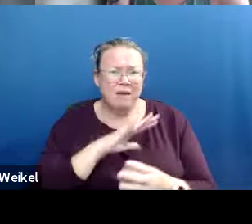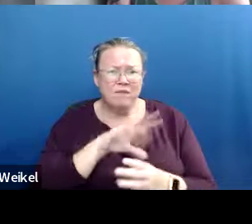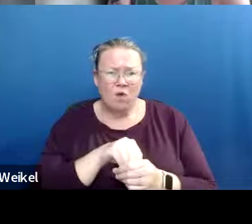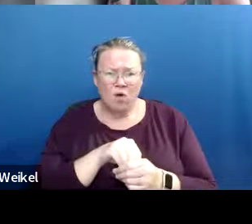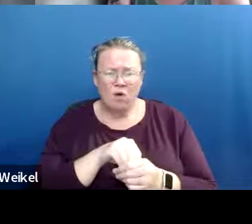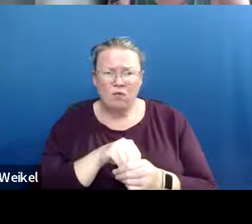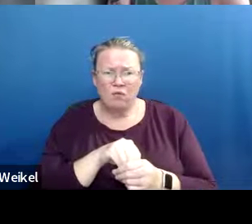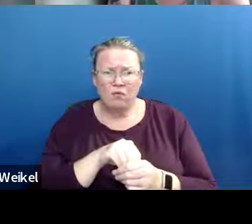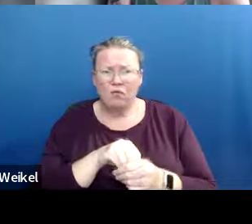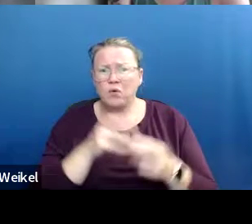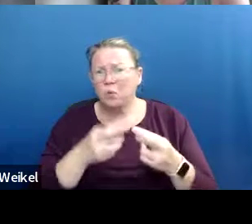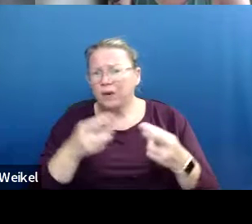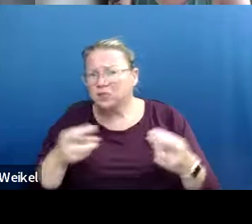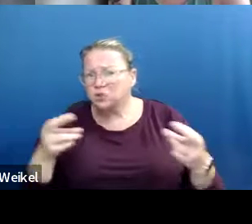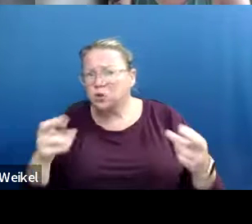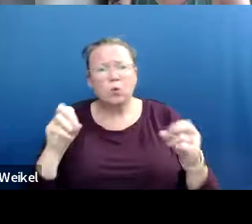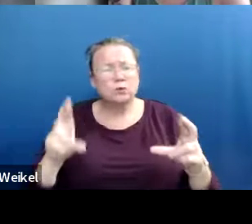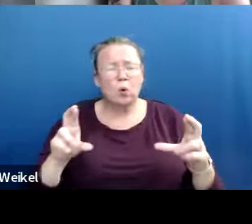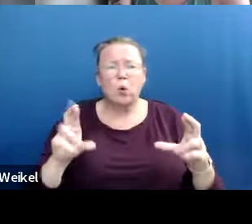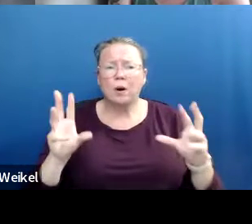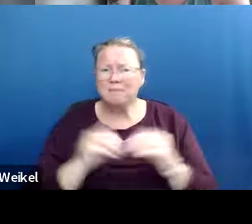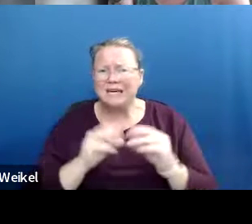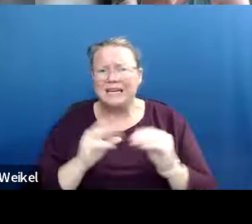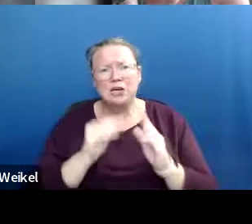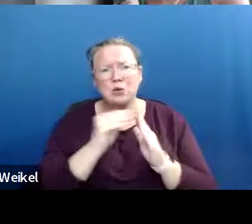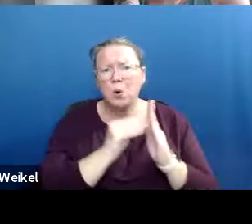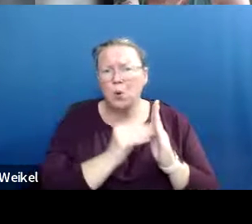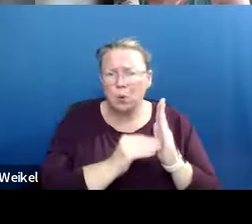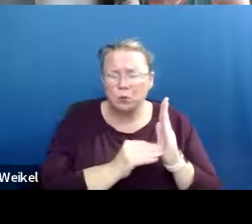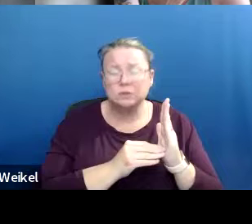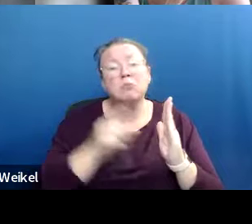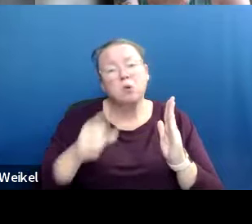Harm (He/Him): resources, or like meeting notes, you would have that as well.